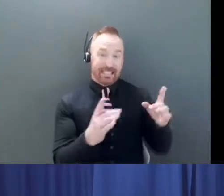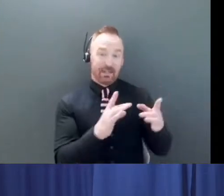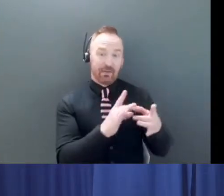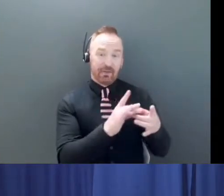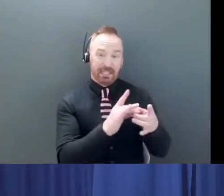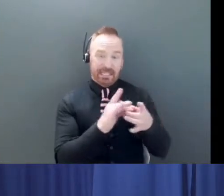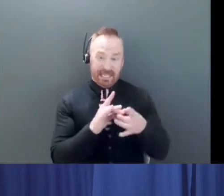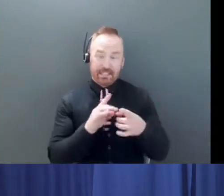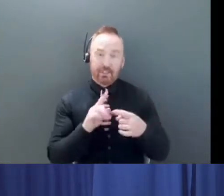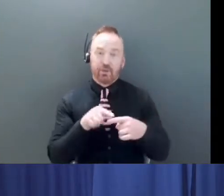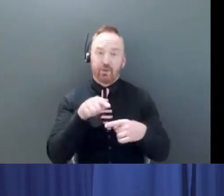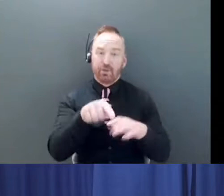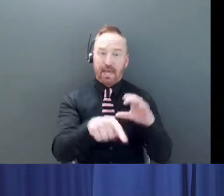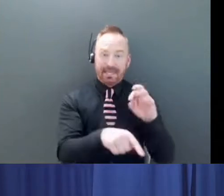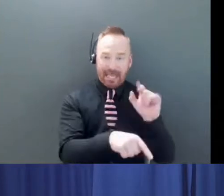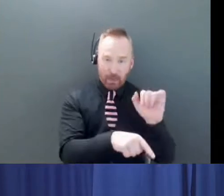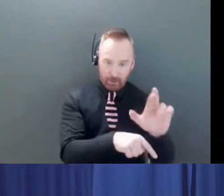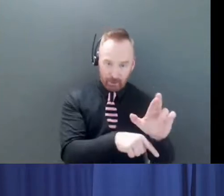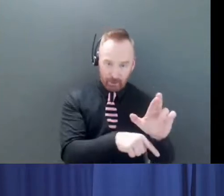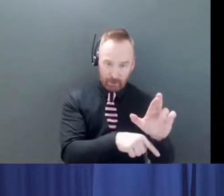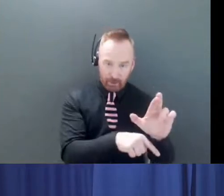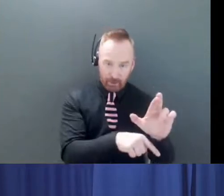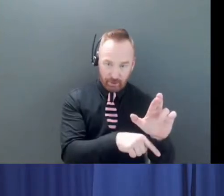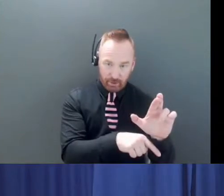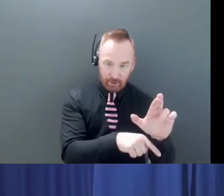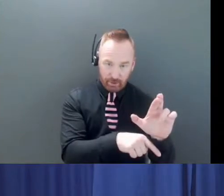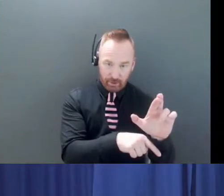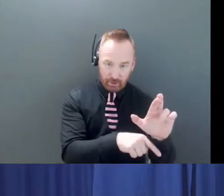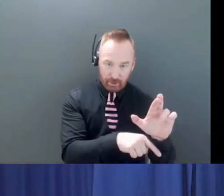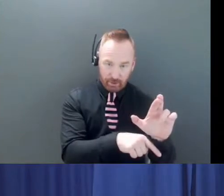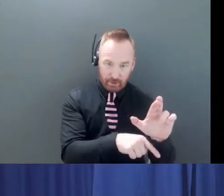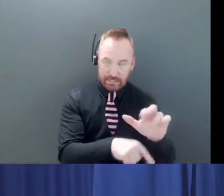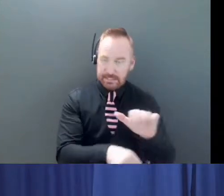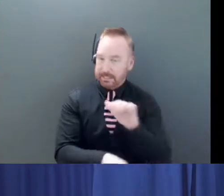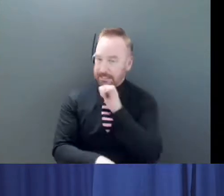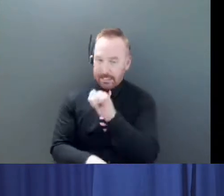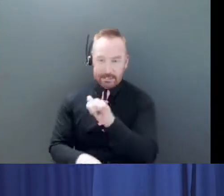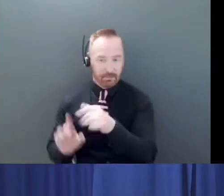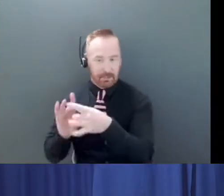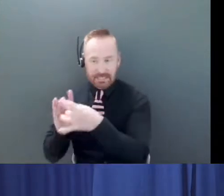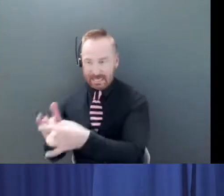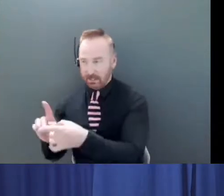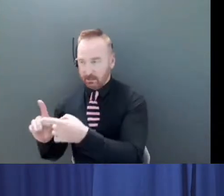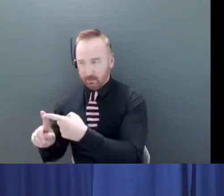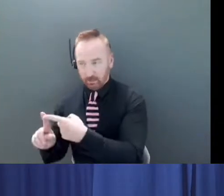distanceing -- to letting go of